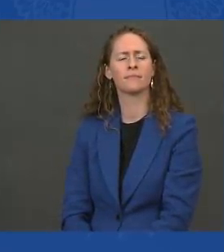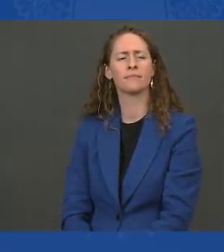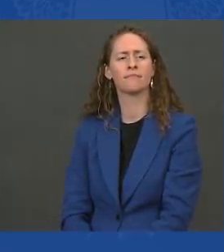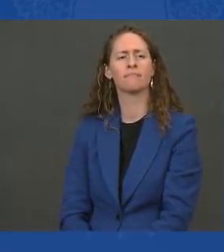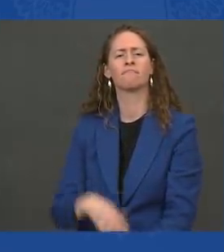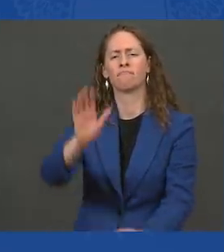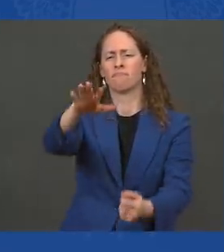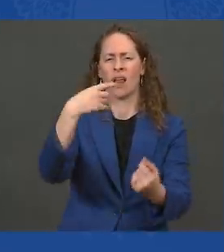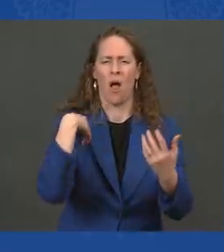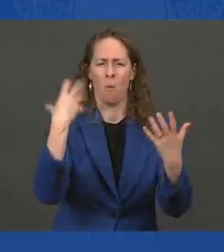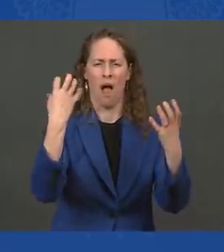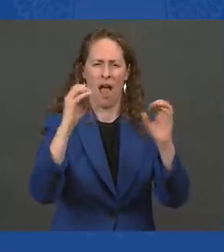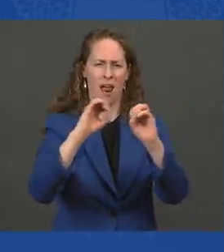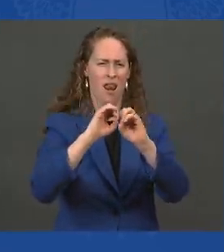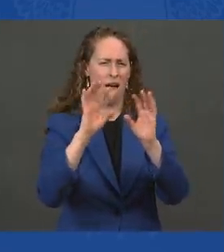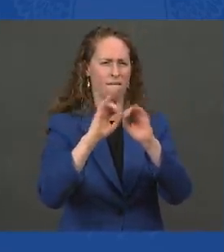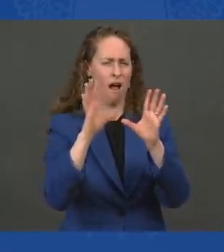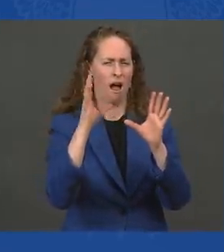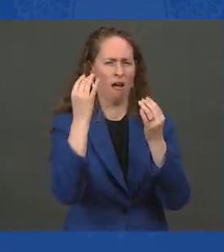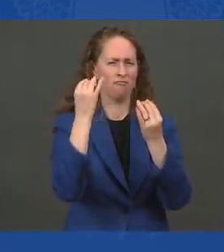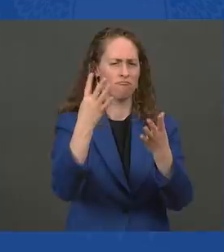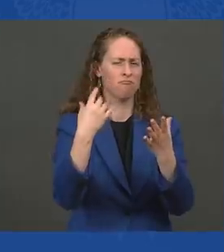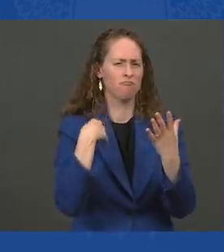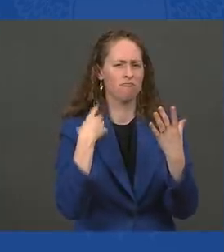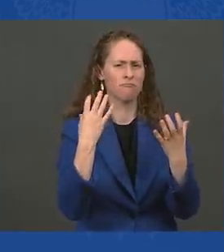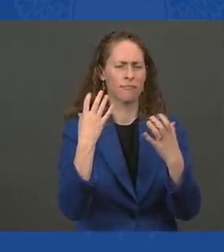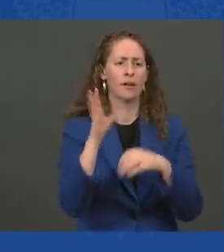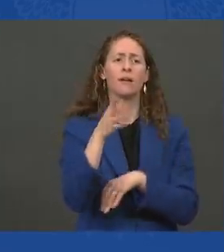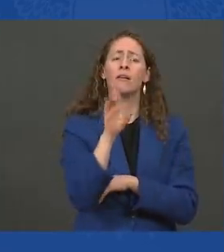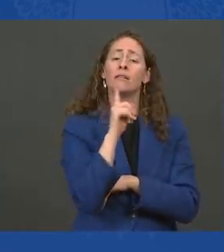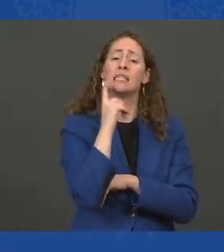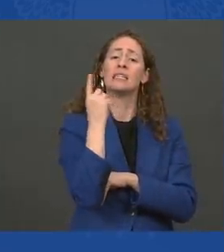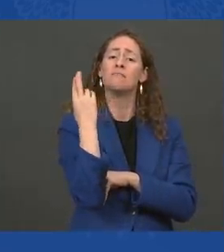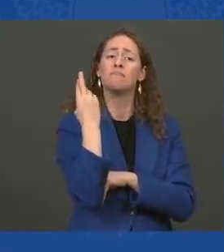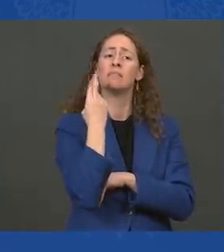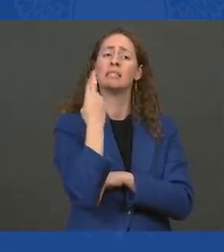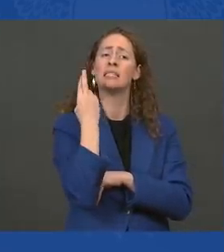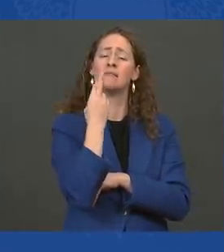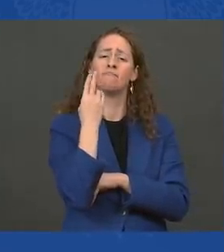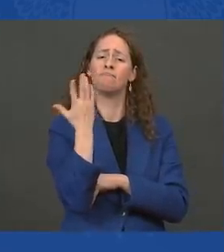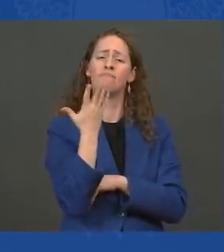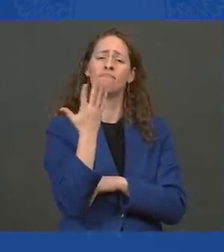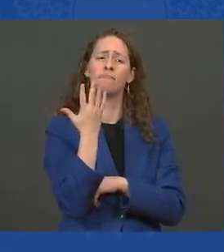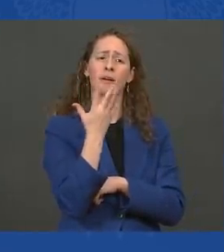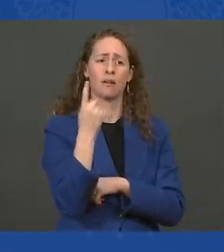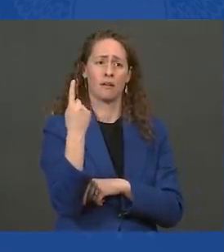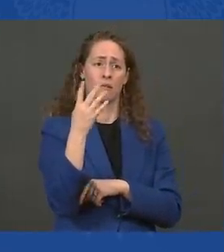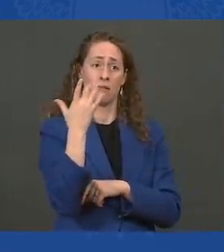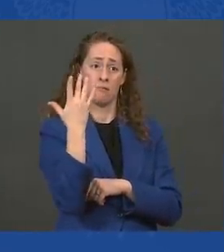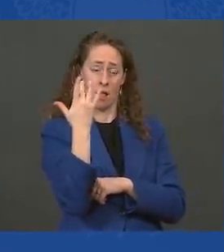the reason for the immediate travel ban is there were a significant number of cases, unlike any other country --